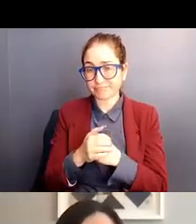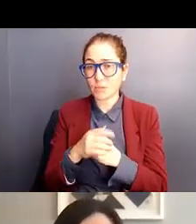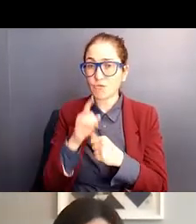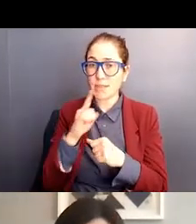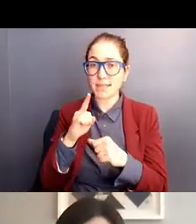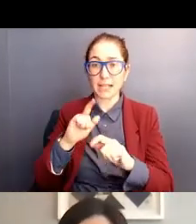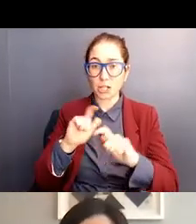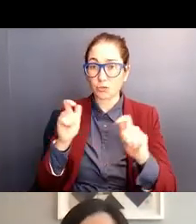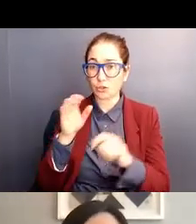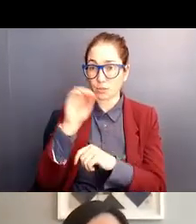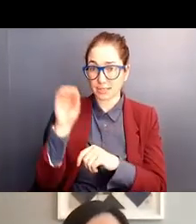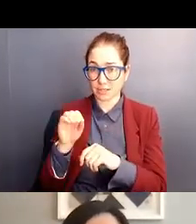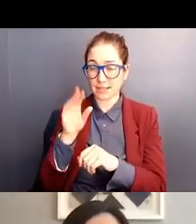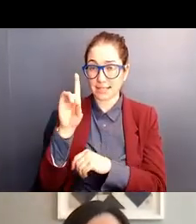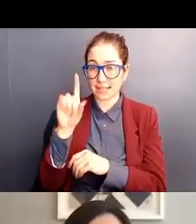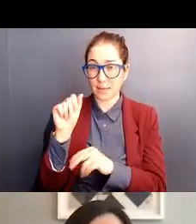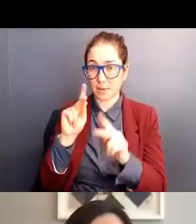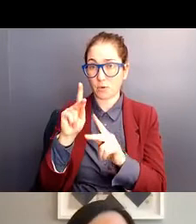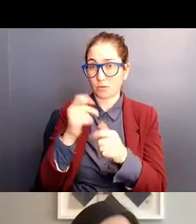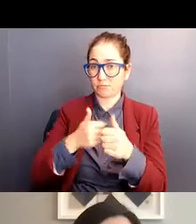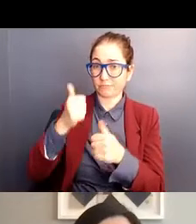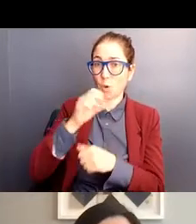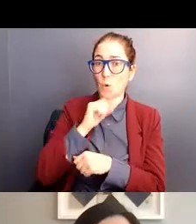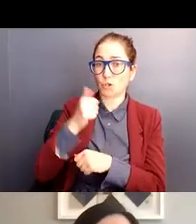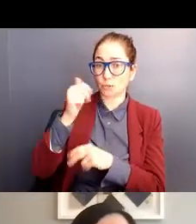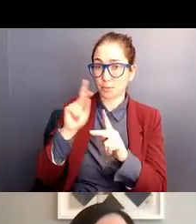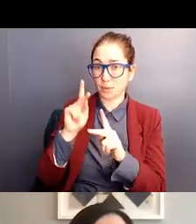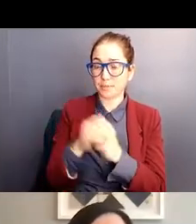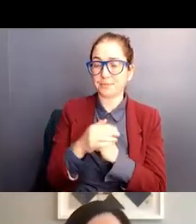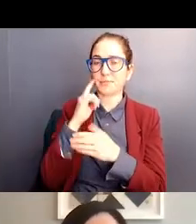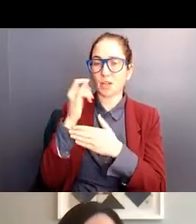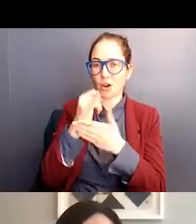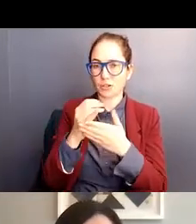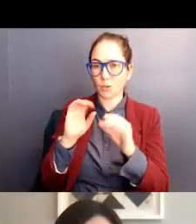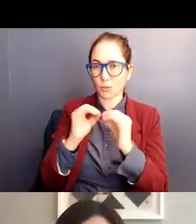is older people and for arts organizations we know our membership